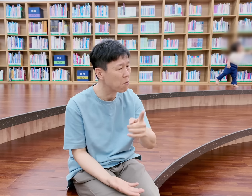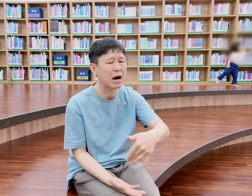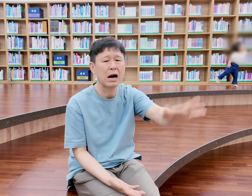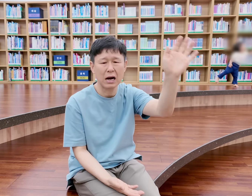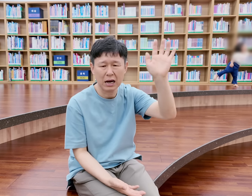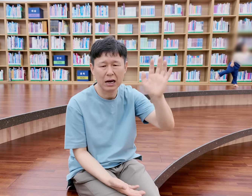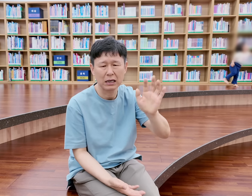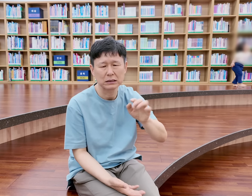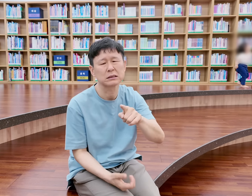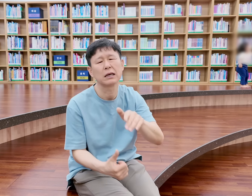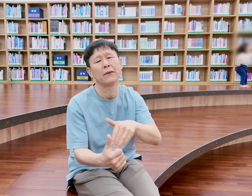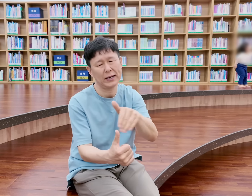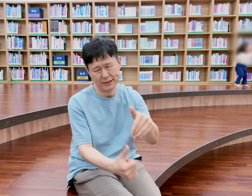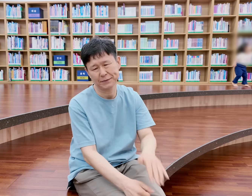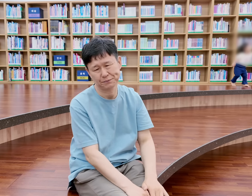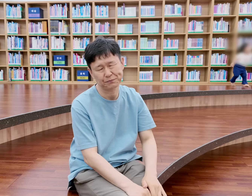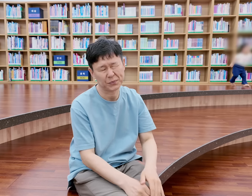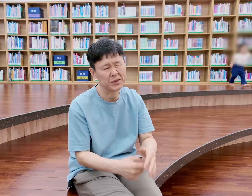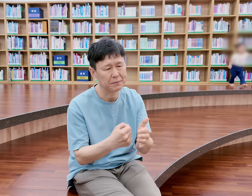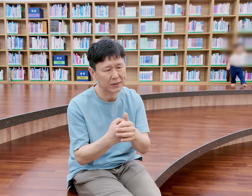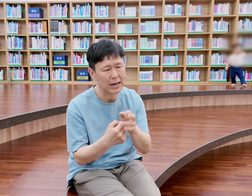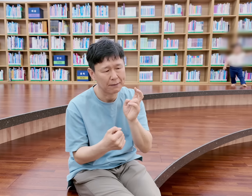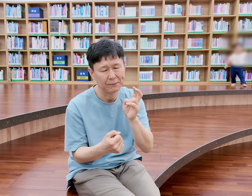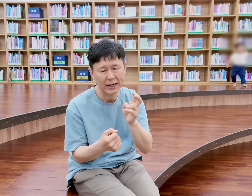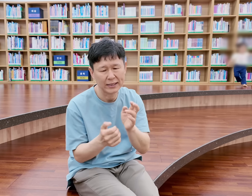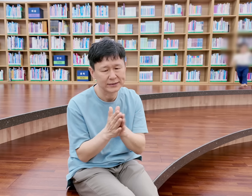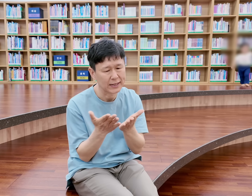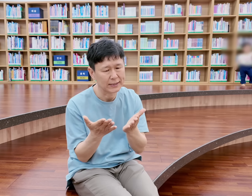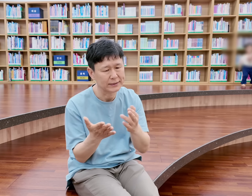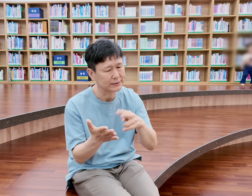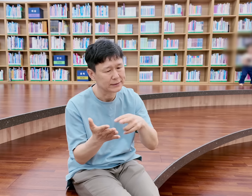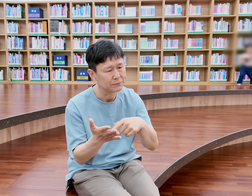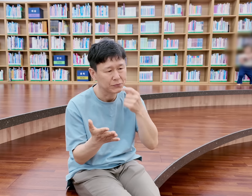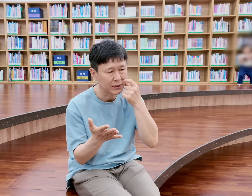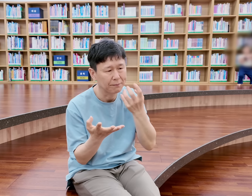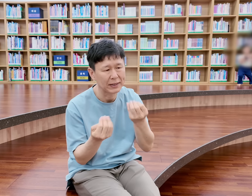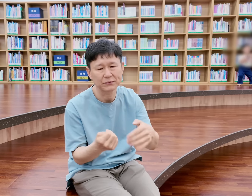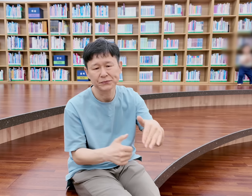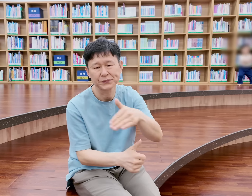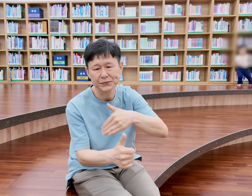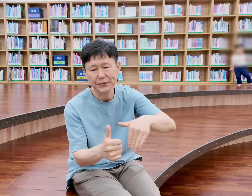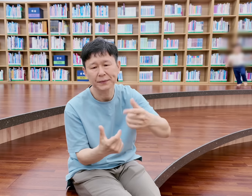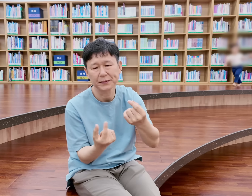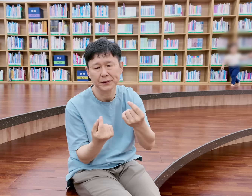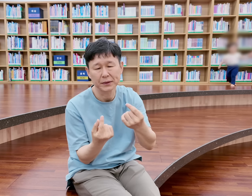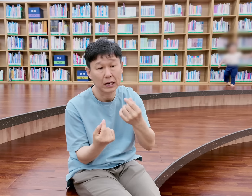ultimately limit the reading environment.